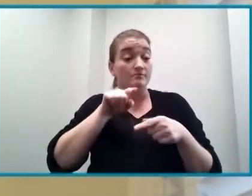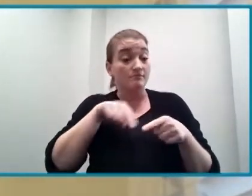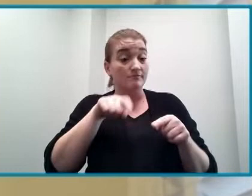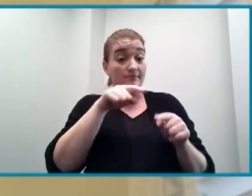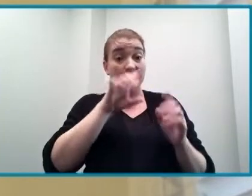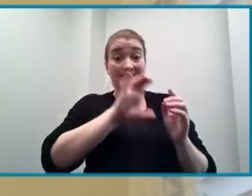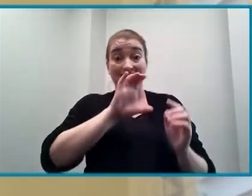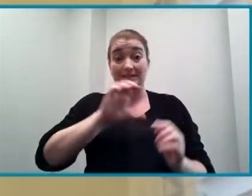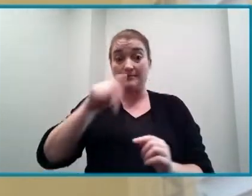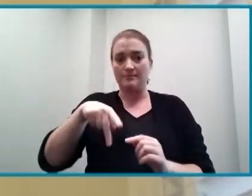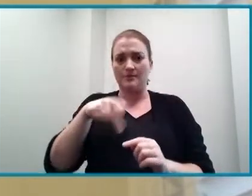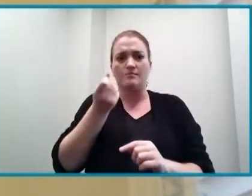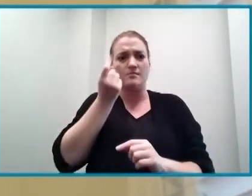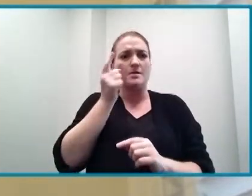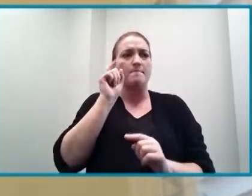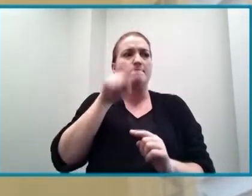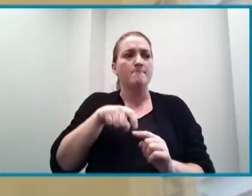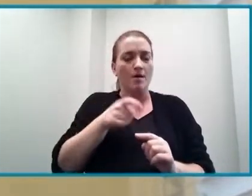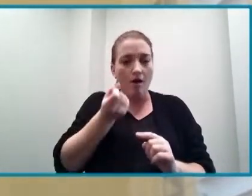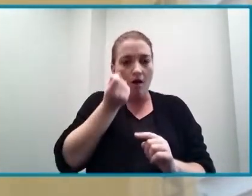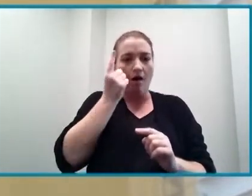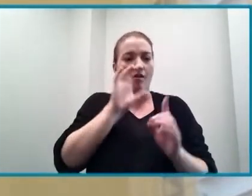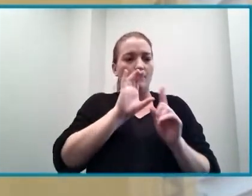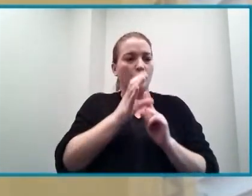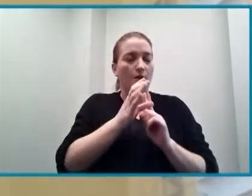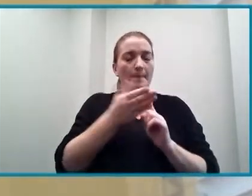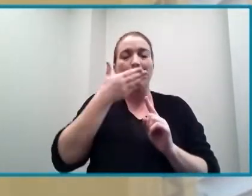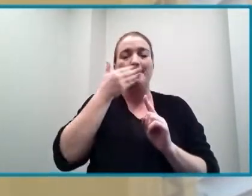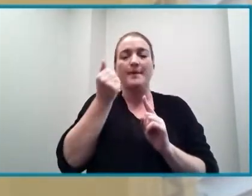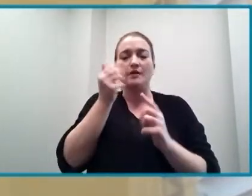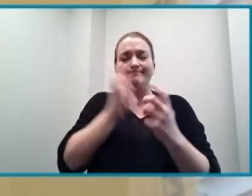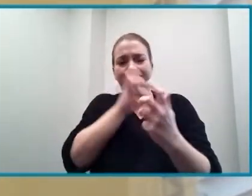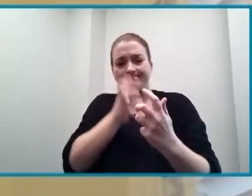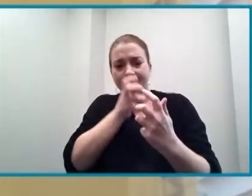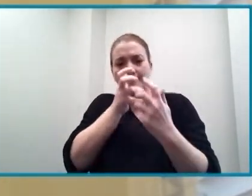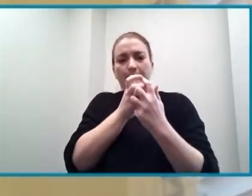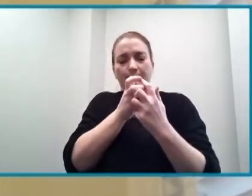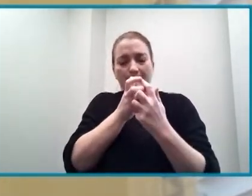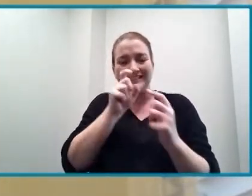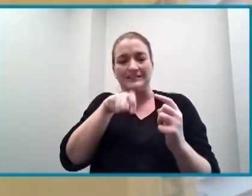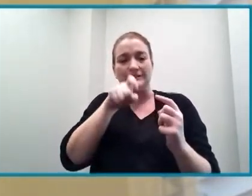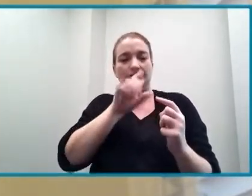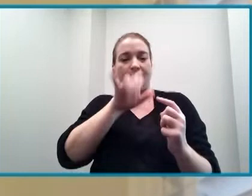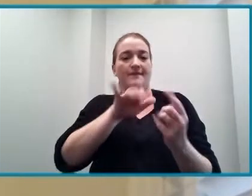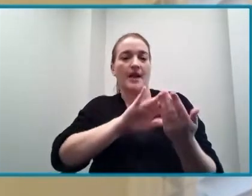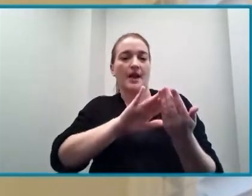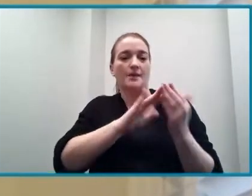with that community in the future. This understanding was a result of training and capacity building that occurred